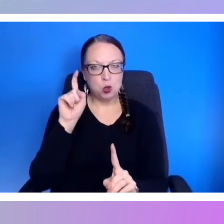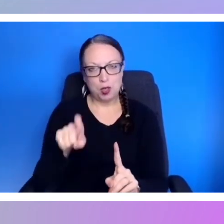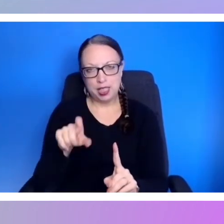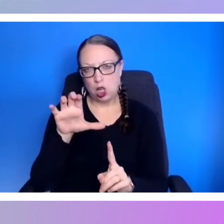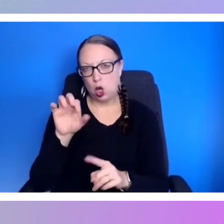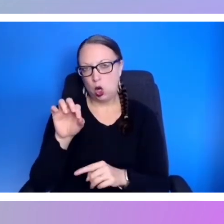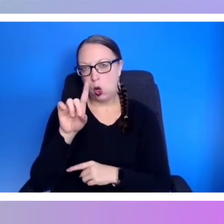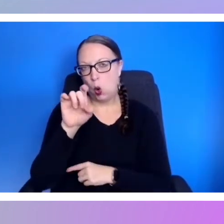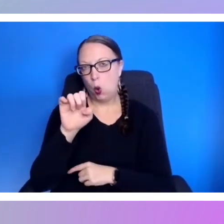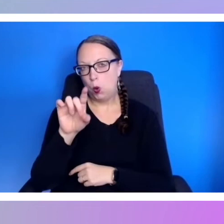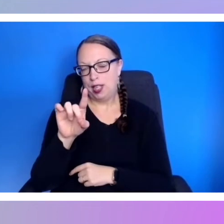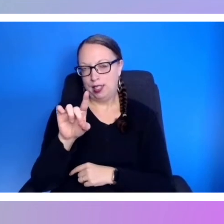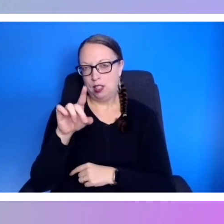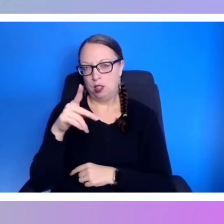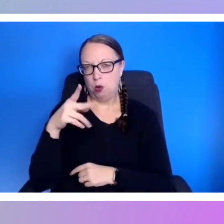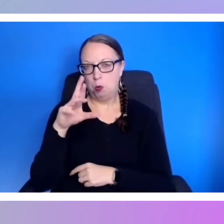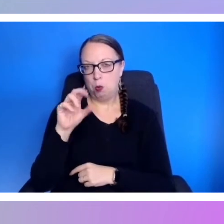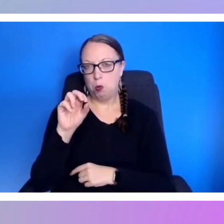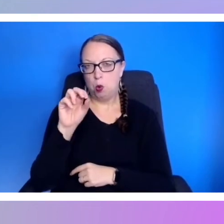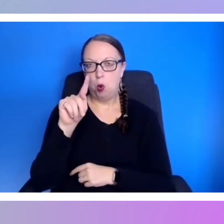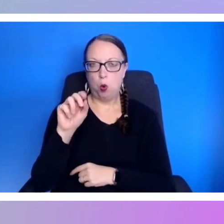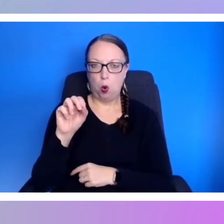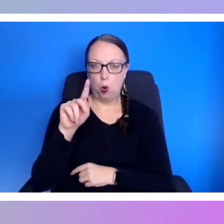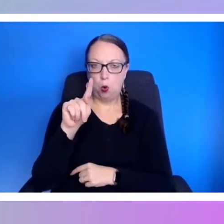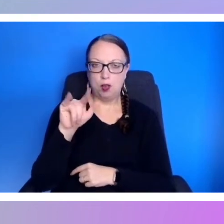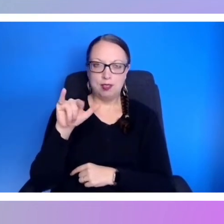versus a flat prototype like InVision.